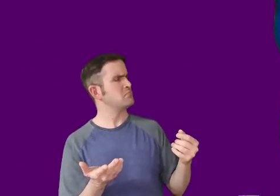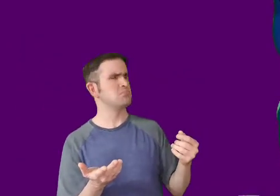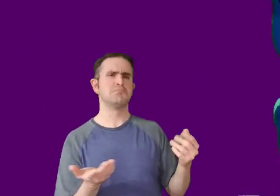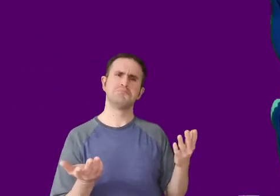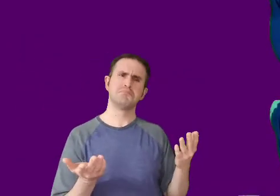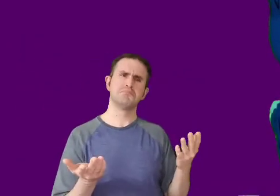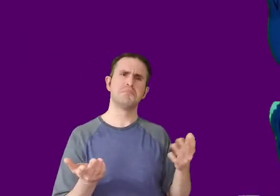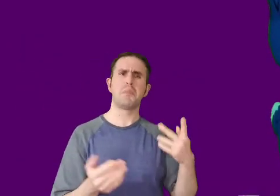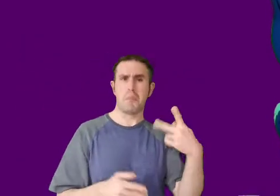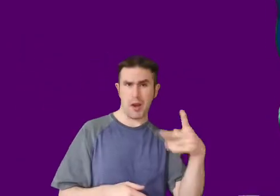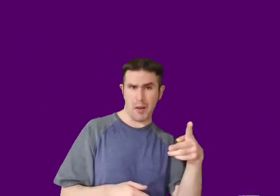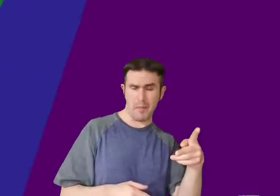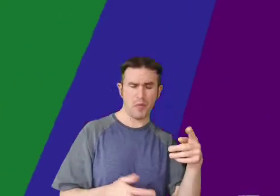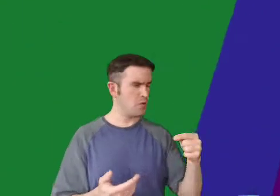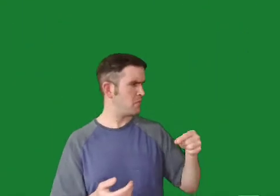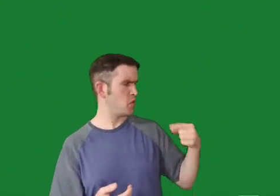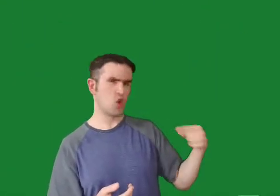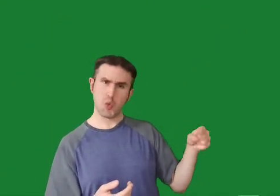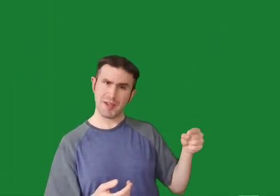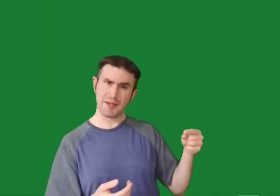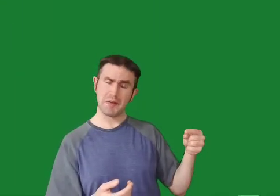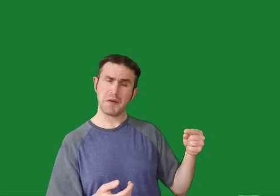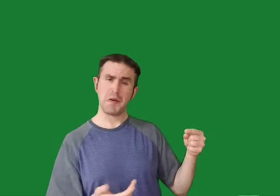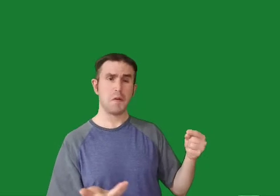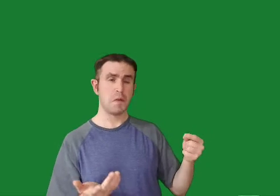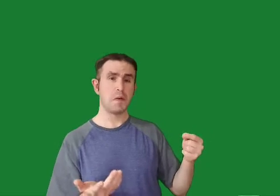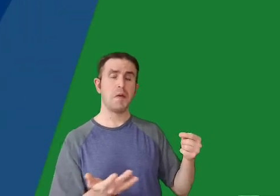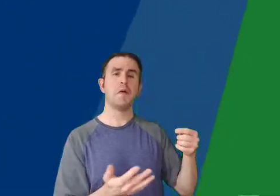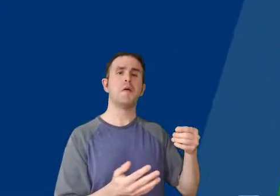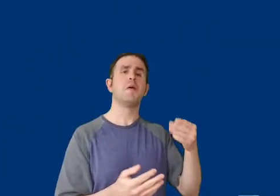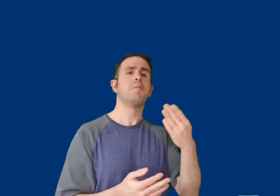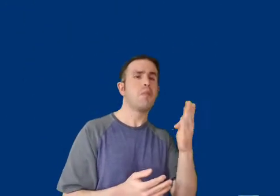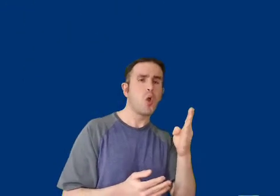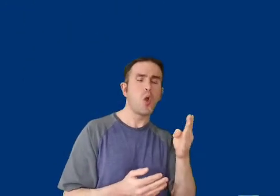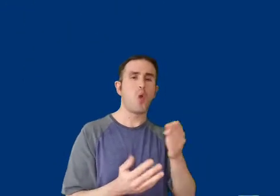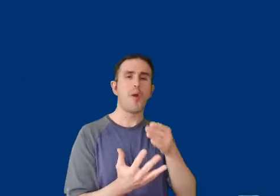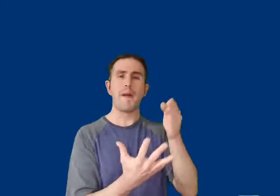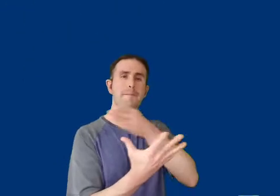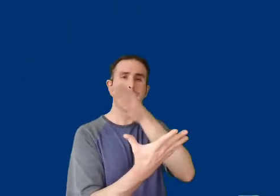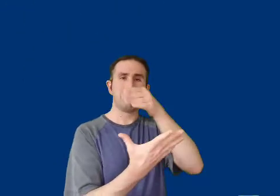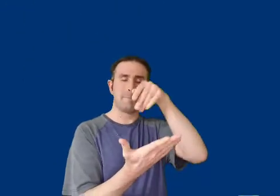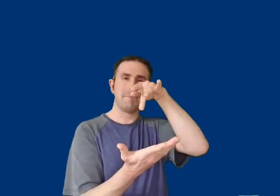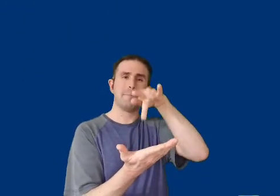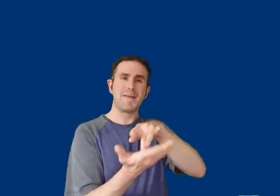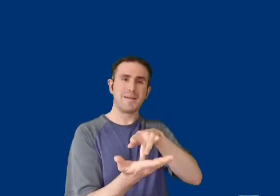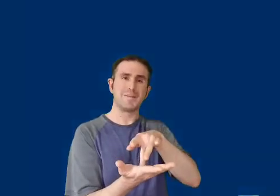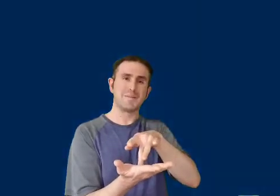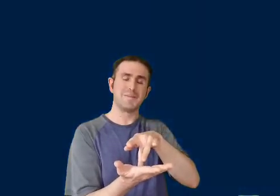Now purple and green are neighboring colors of blue.